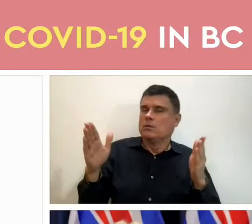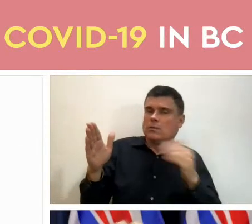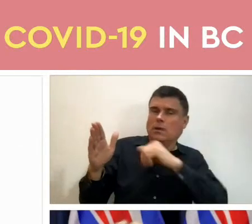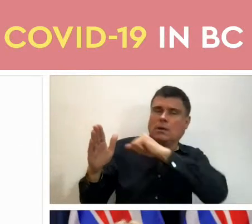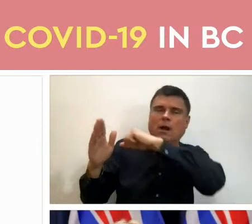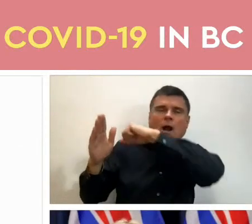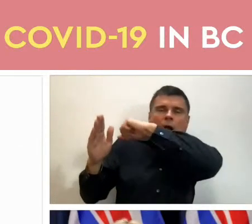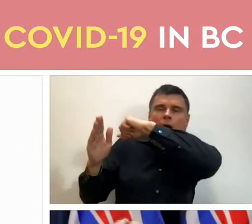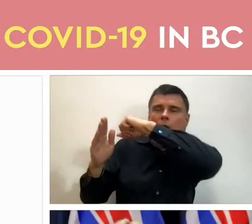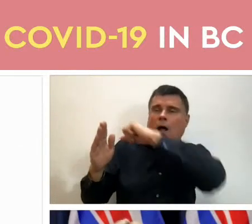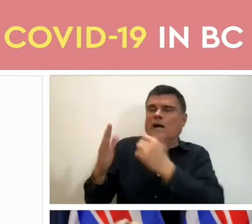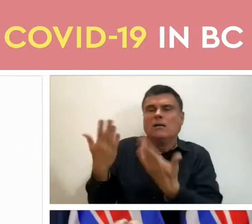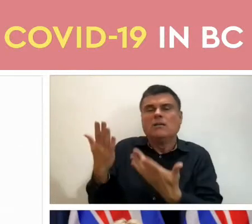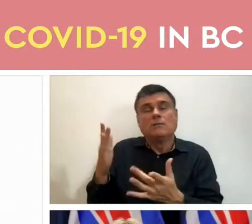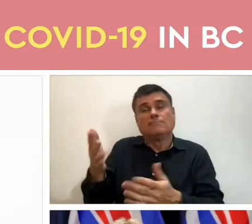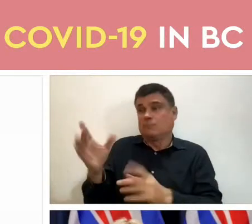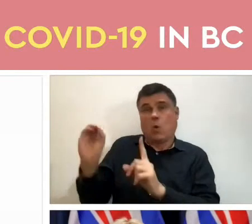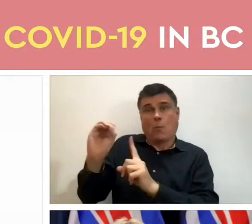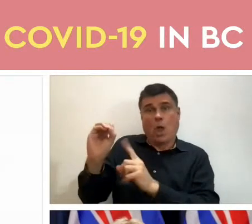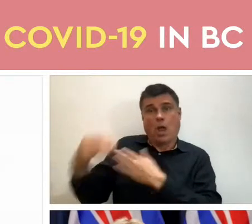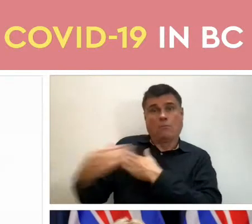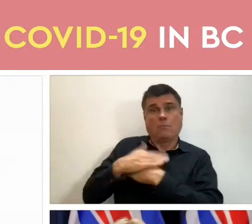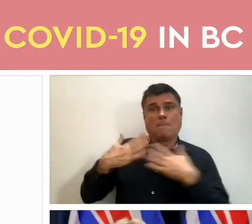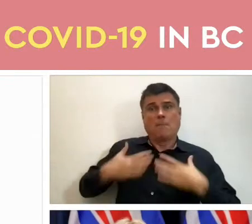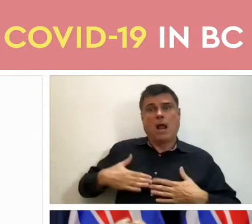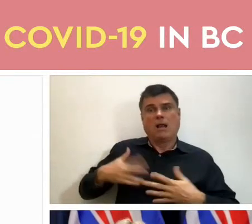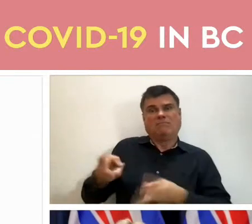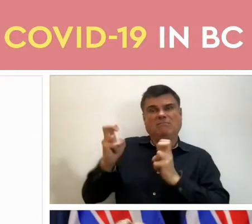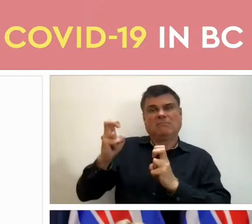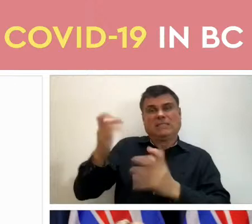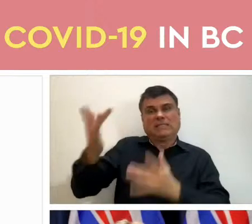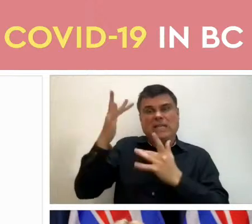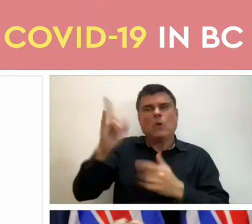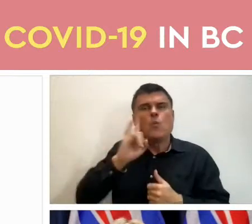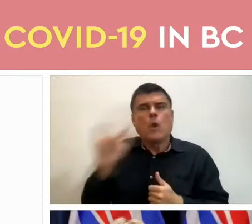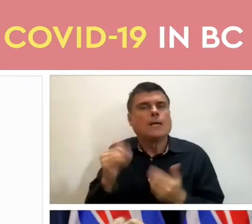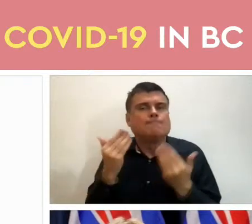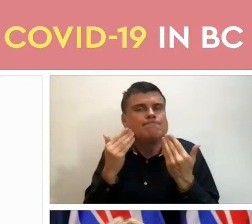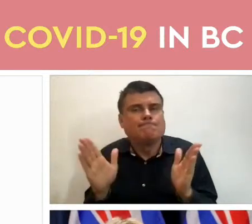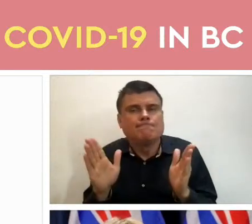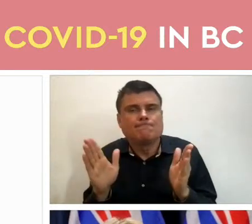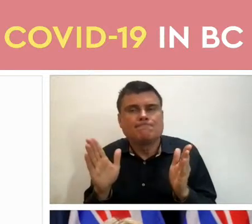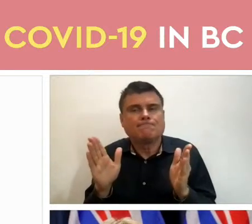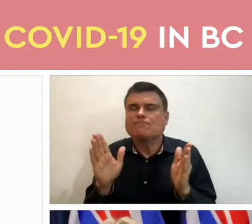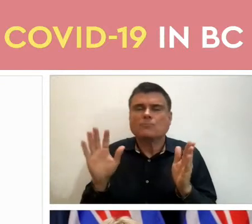and I don't need to say how fragile and how stretched our